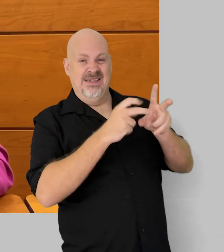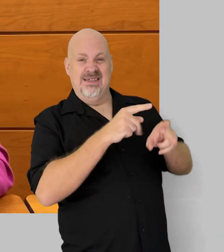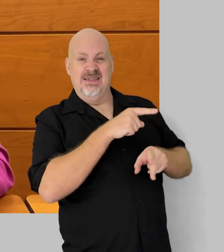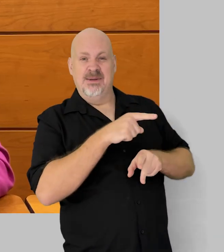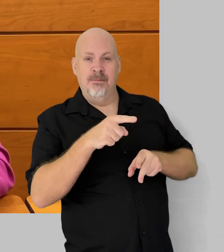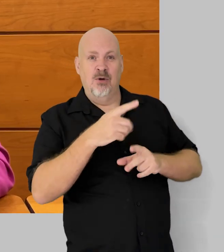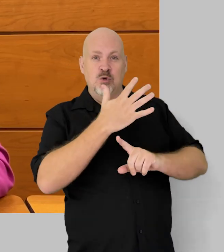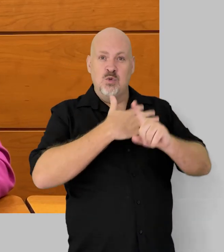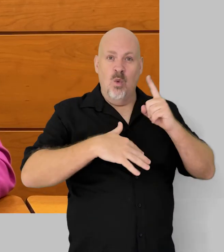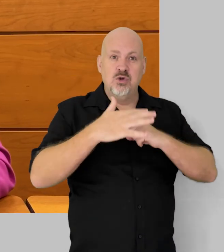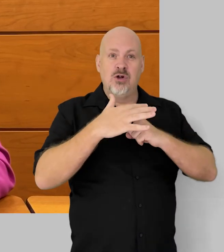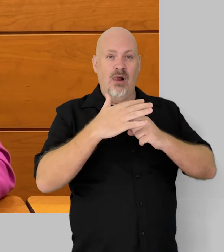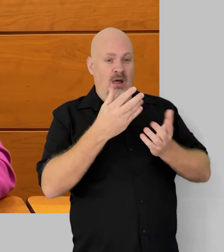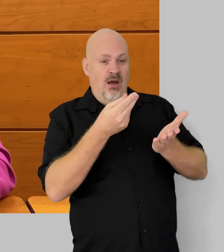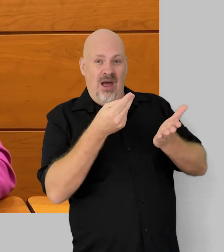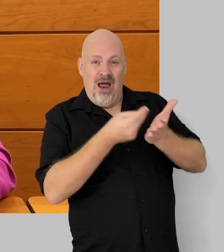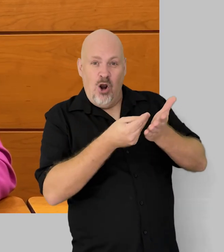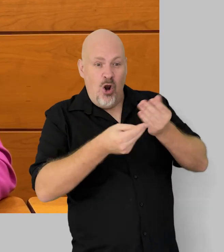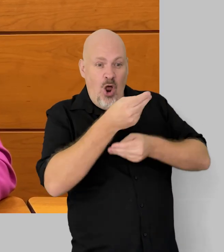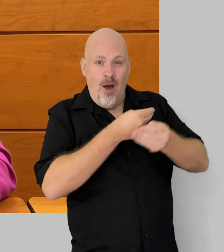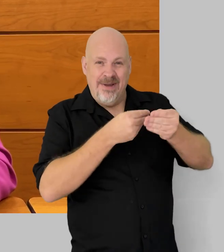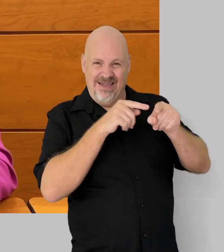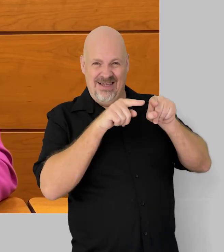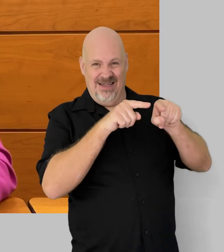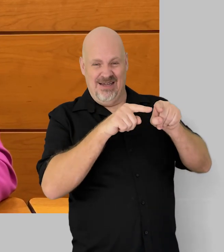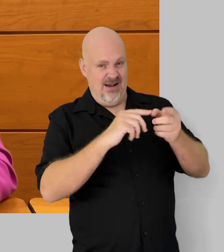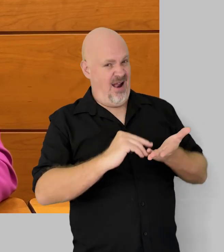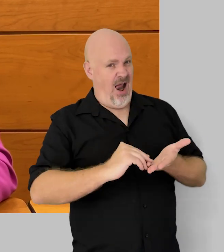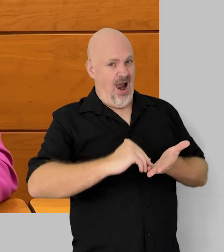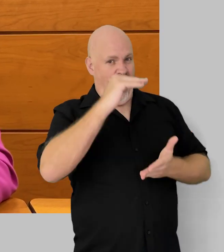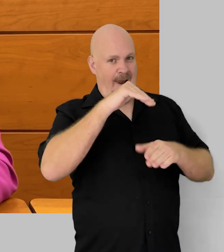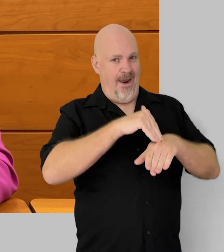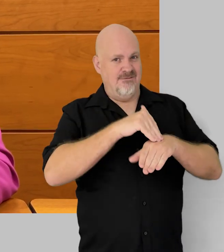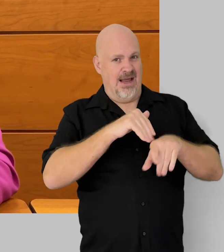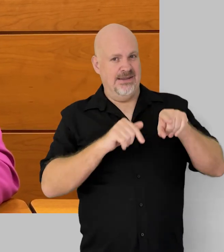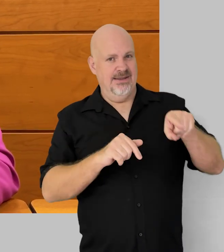yet are small contributors to the overall rates of CVD.